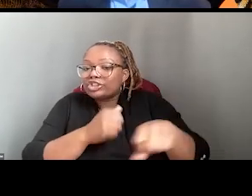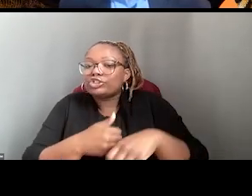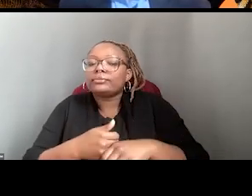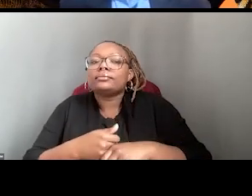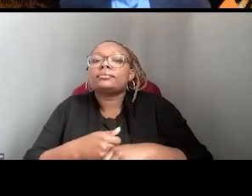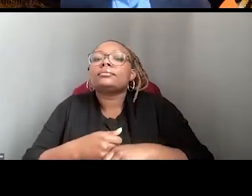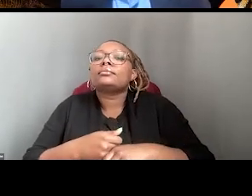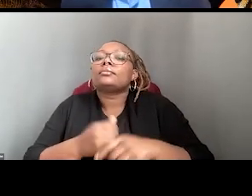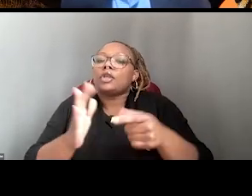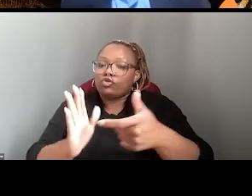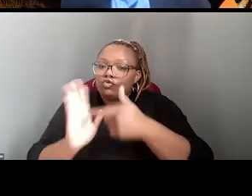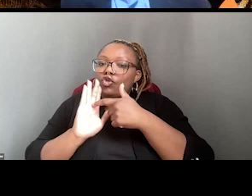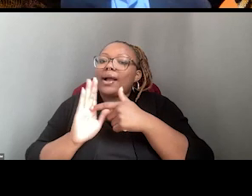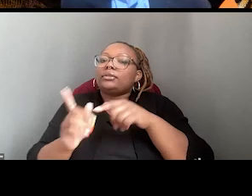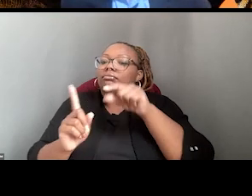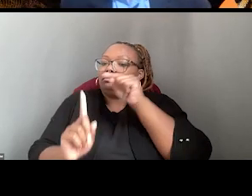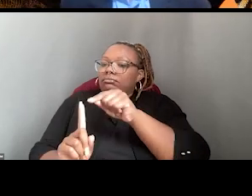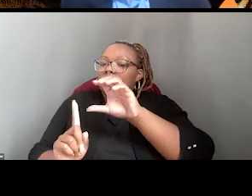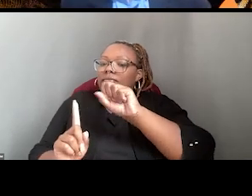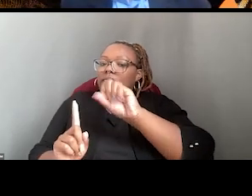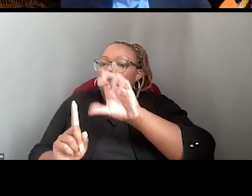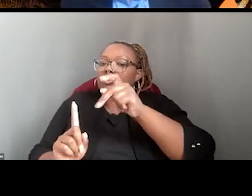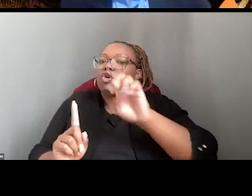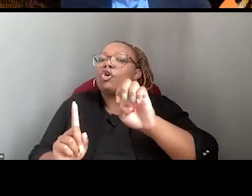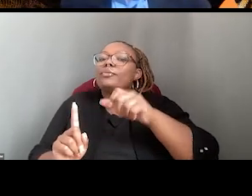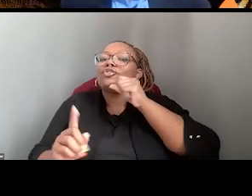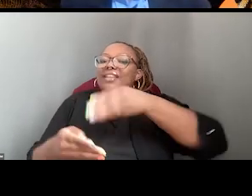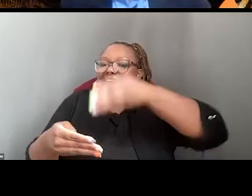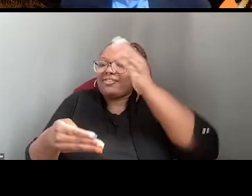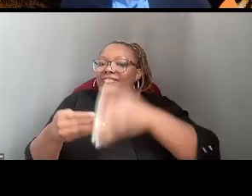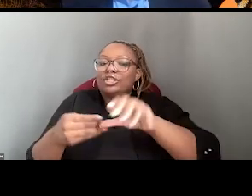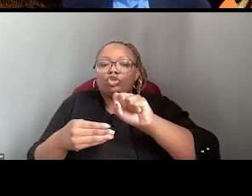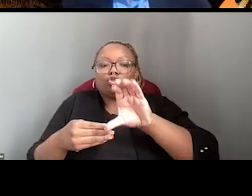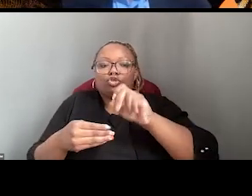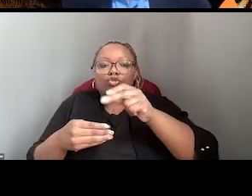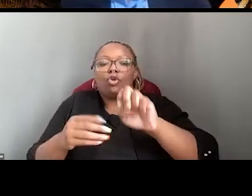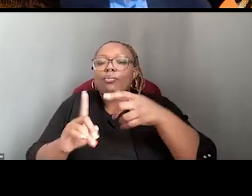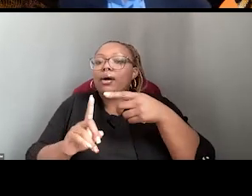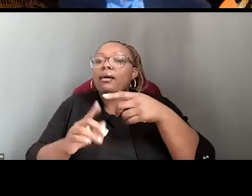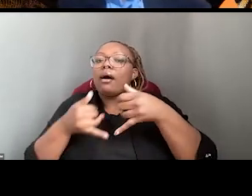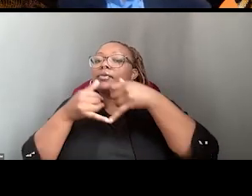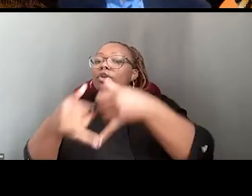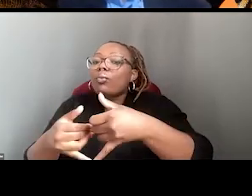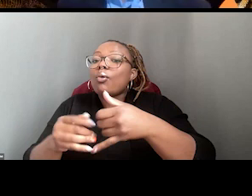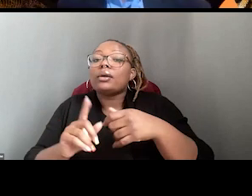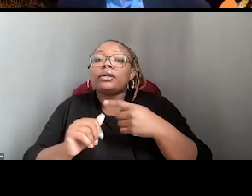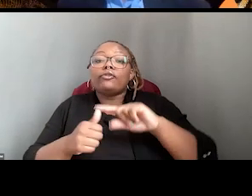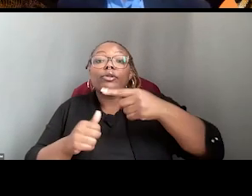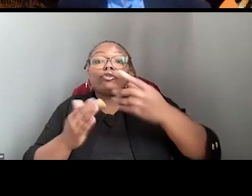You have not completed the scope of the award, whether it be from the original proposal, or any approvals of scope changes.